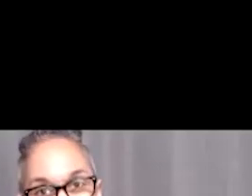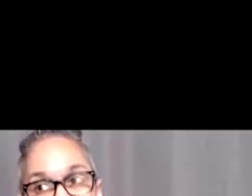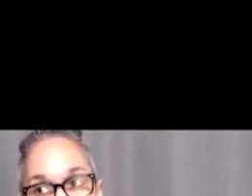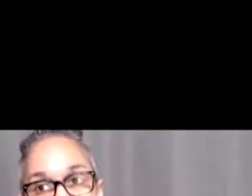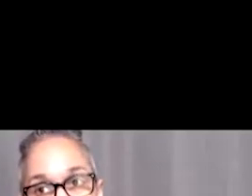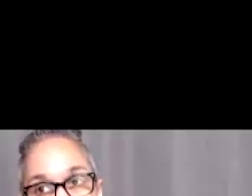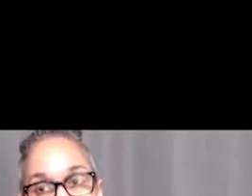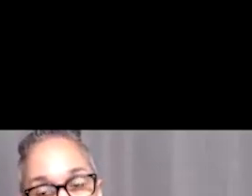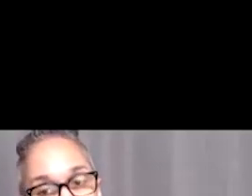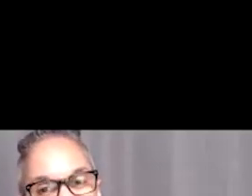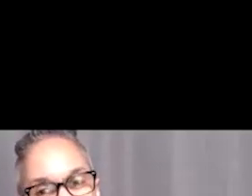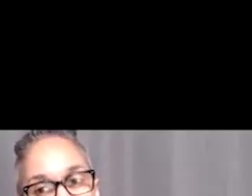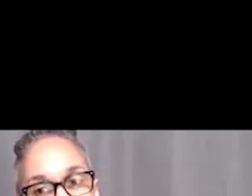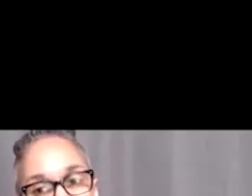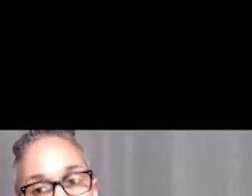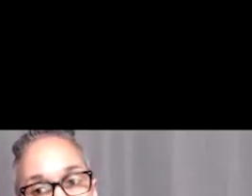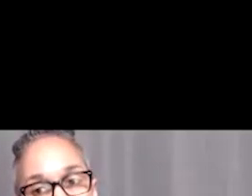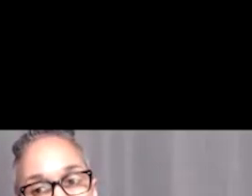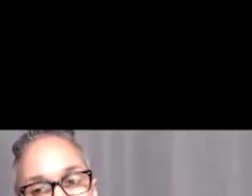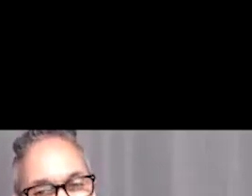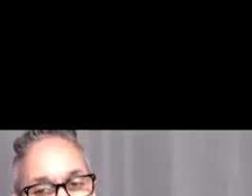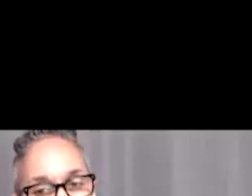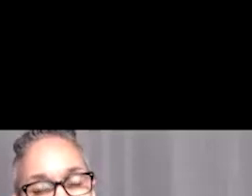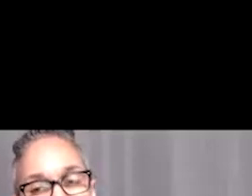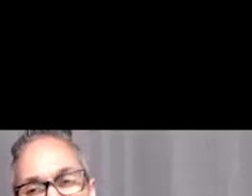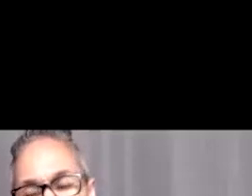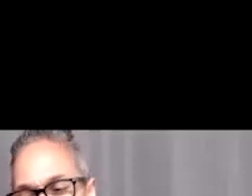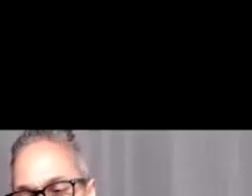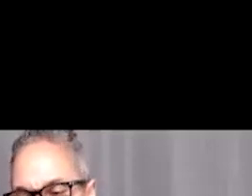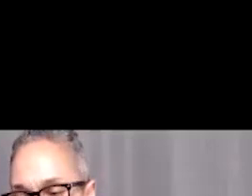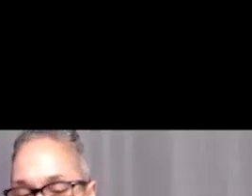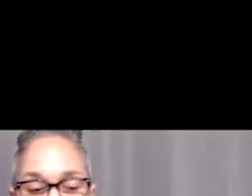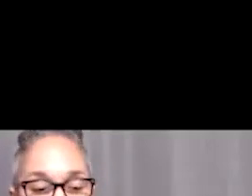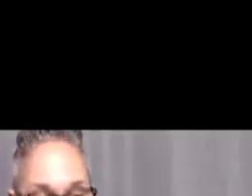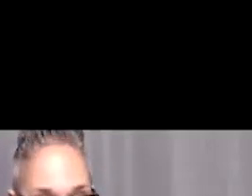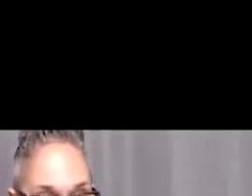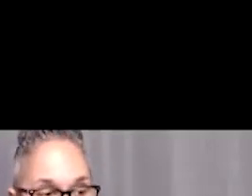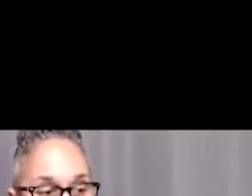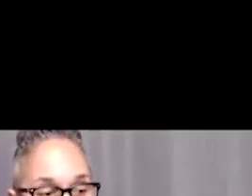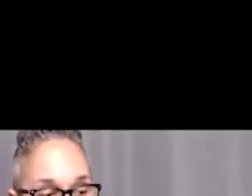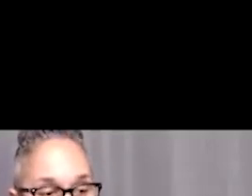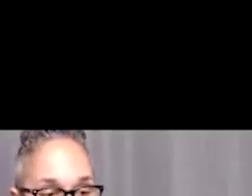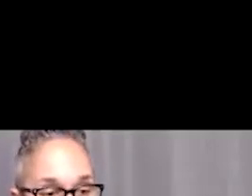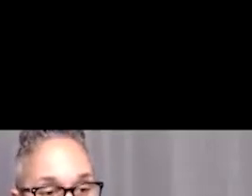And then it says, something to the effect of if the, you know,